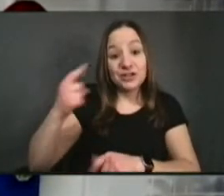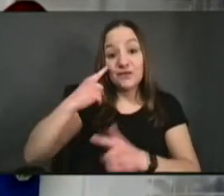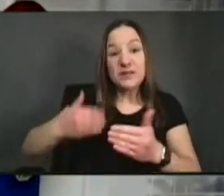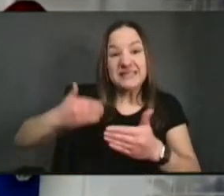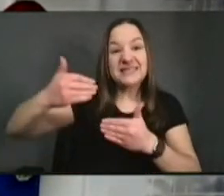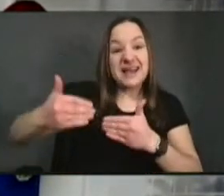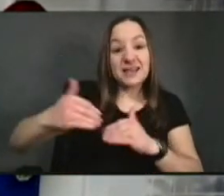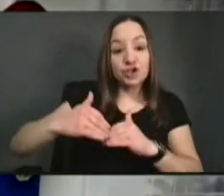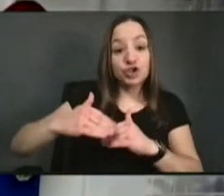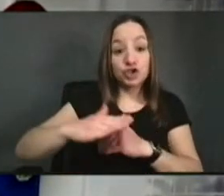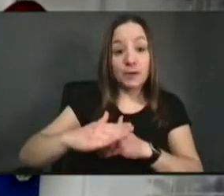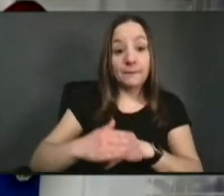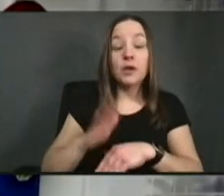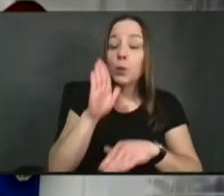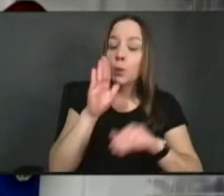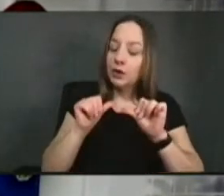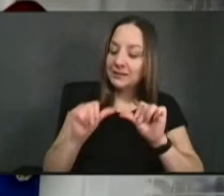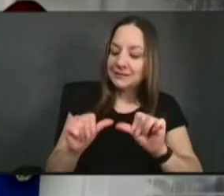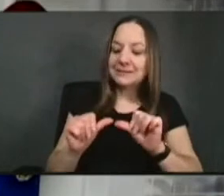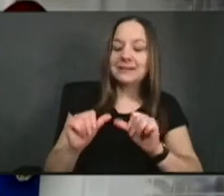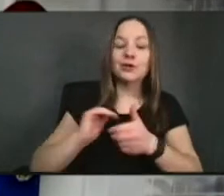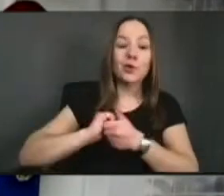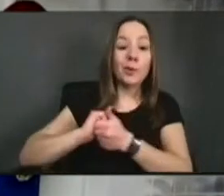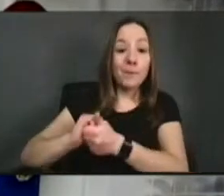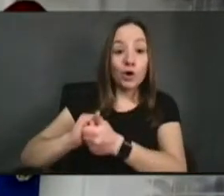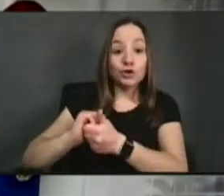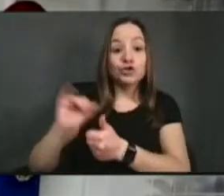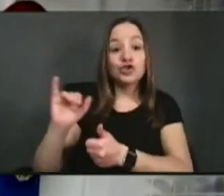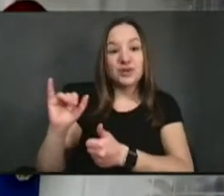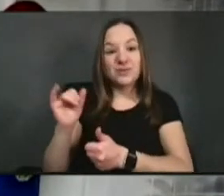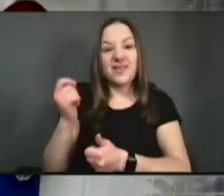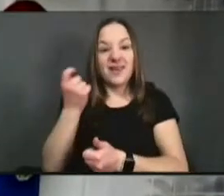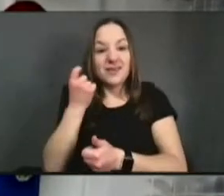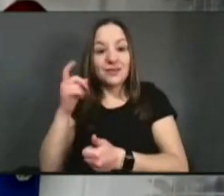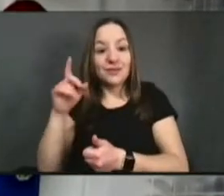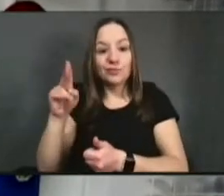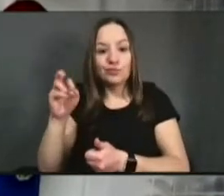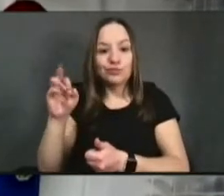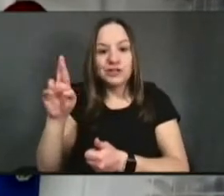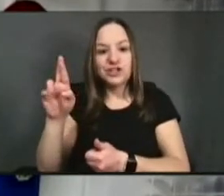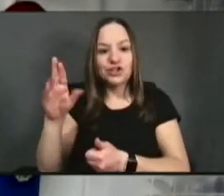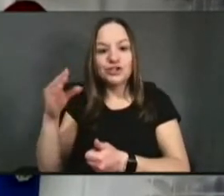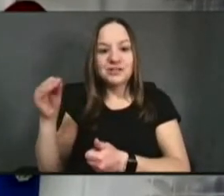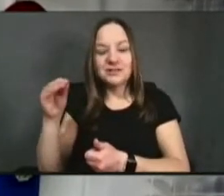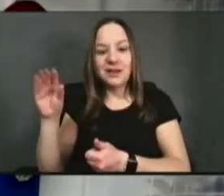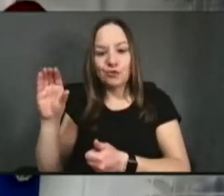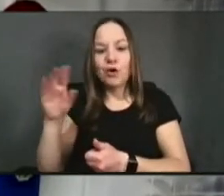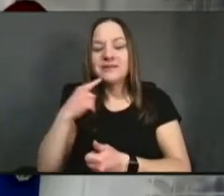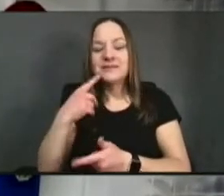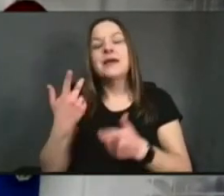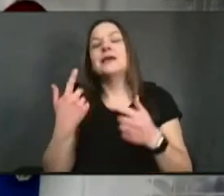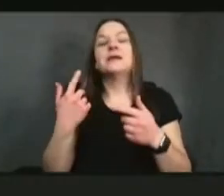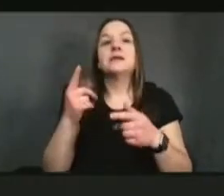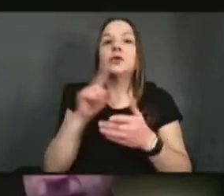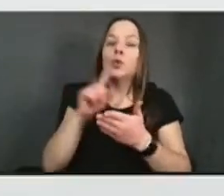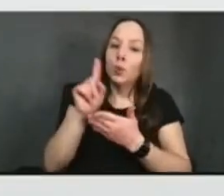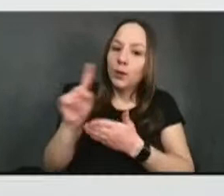we're working with the HHS to get our next shipment and we will continue that partnership ke D Crawl, and Dr Bridges